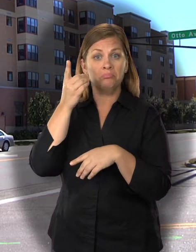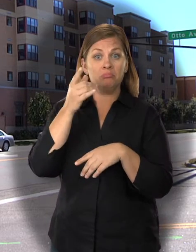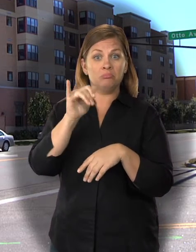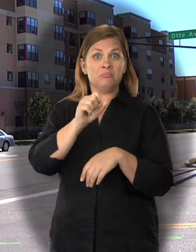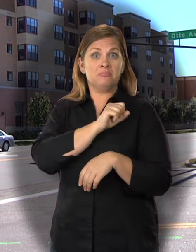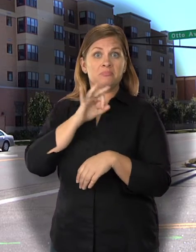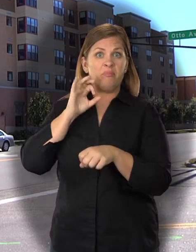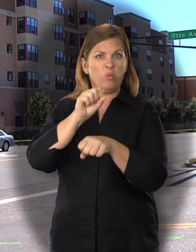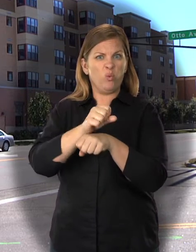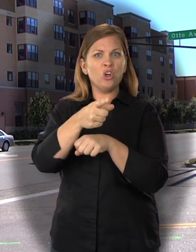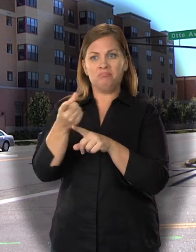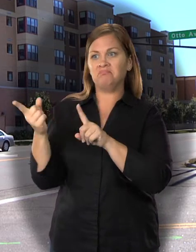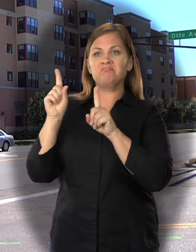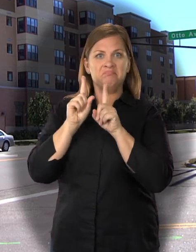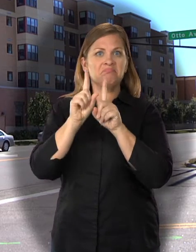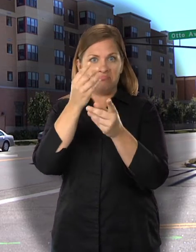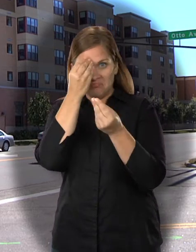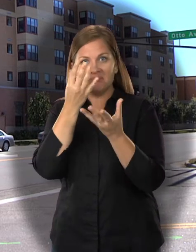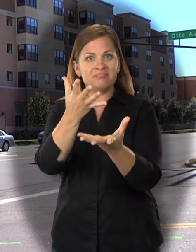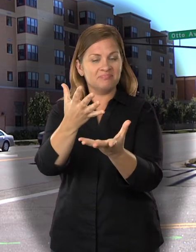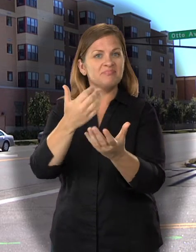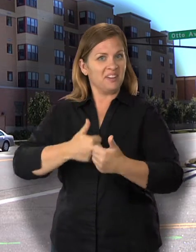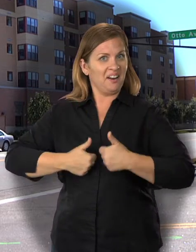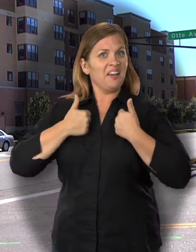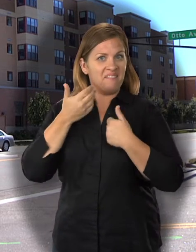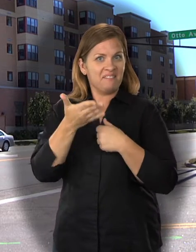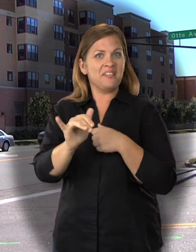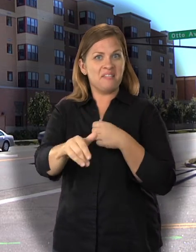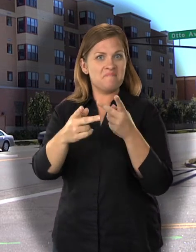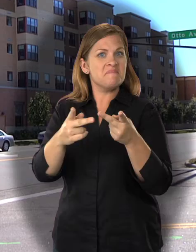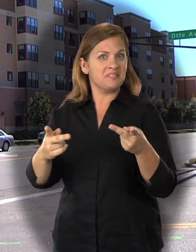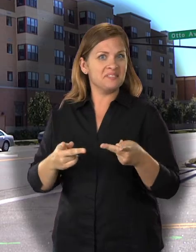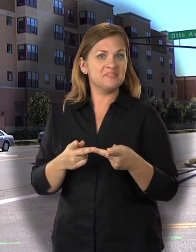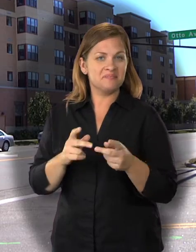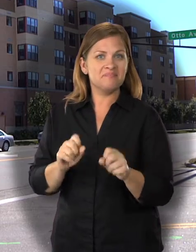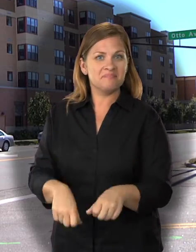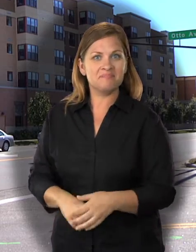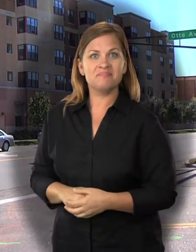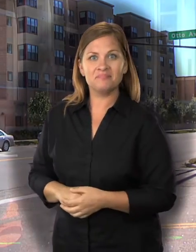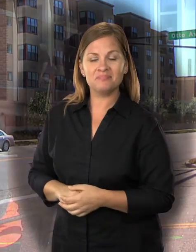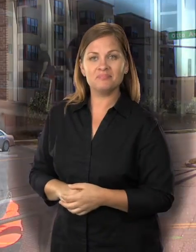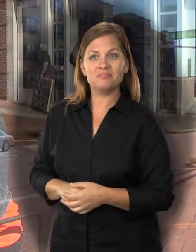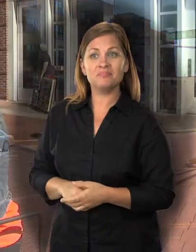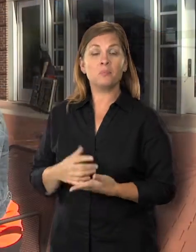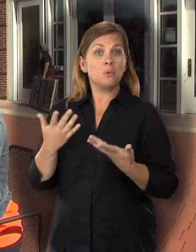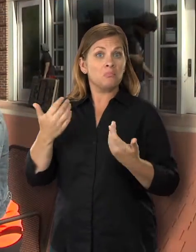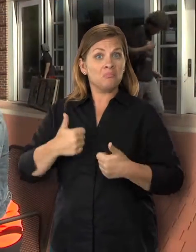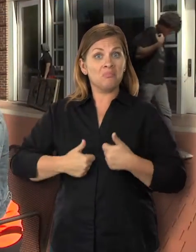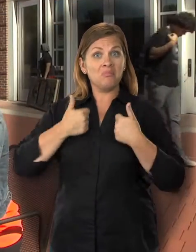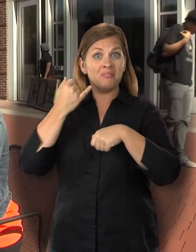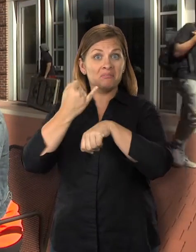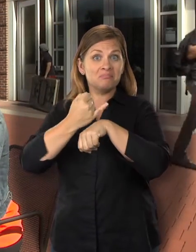an employee of the facility can swear that you live there. If you're a student living in campus housing